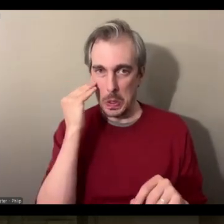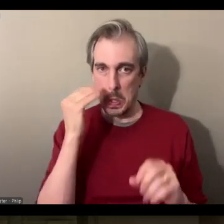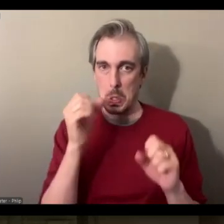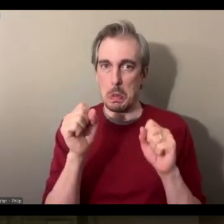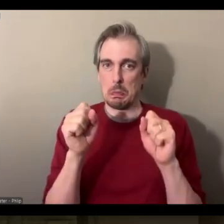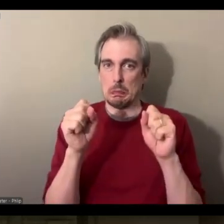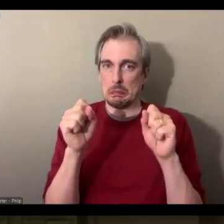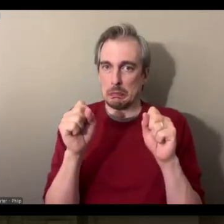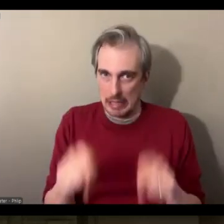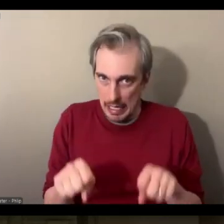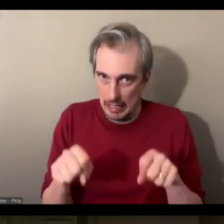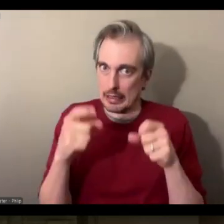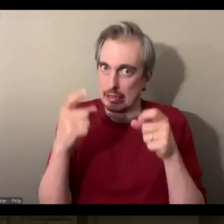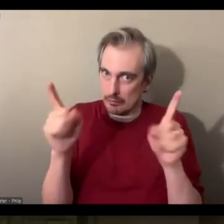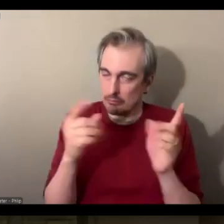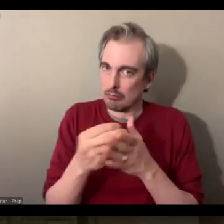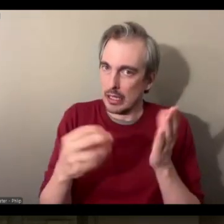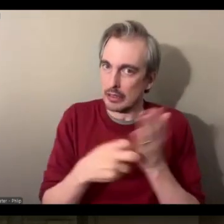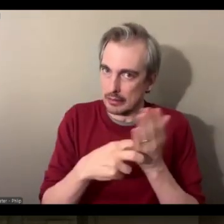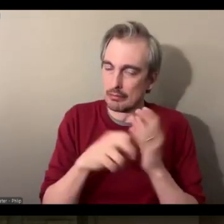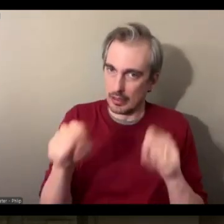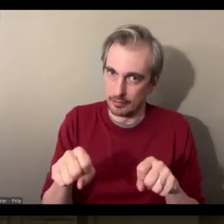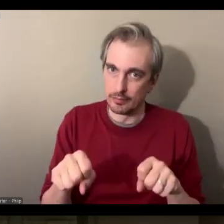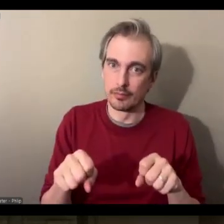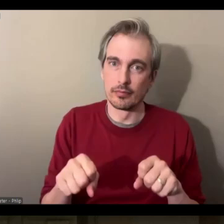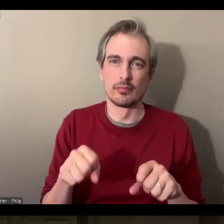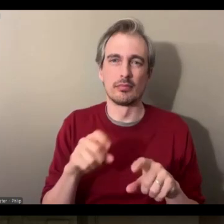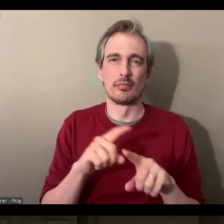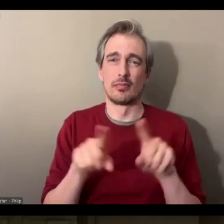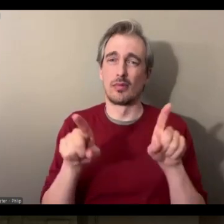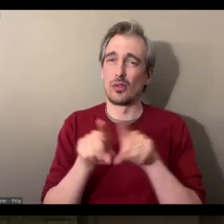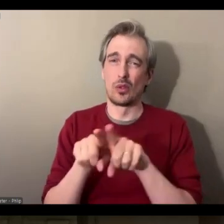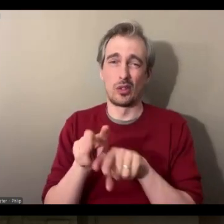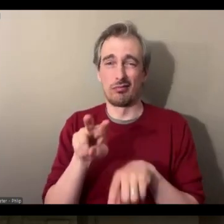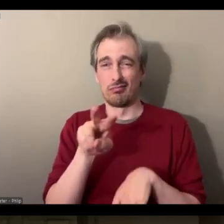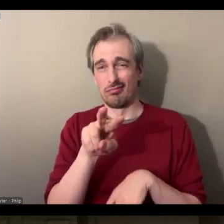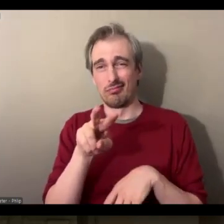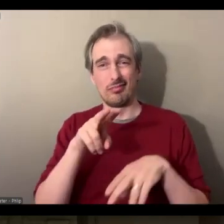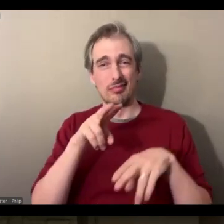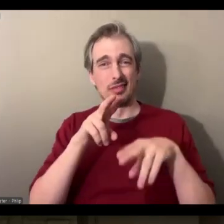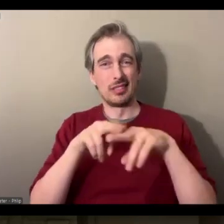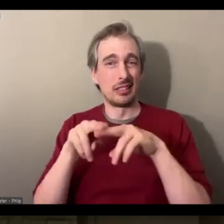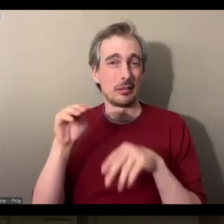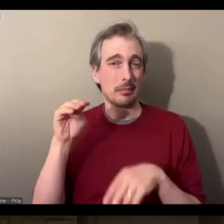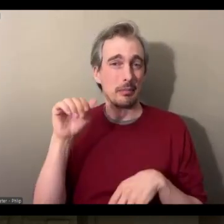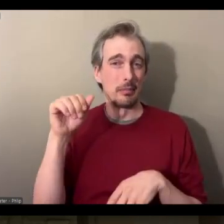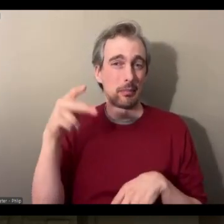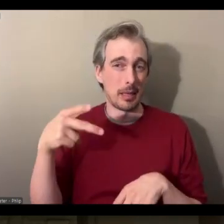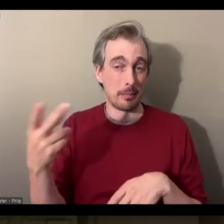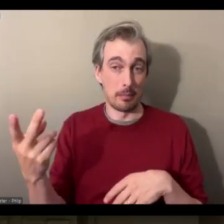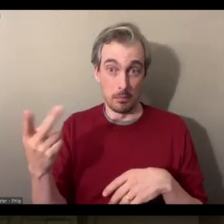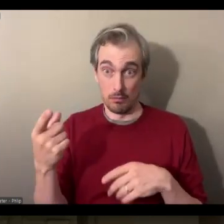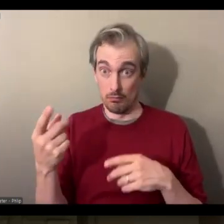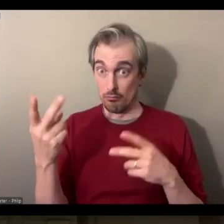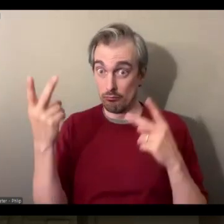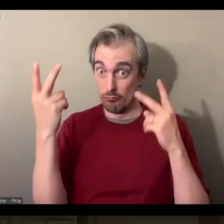of our seat maps. If you've ever been to PAC NYC, and I encourage you all to go, if you can,